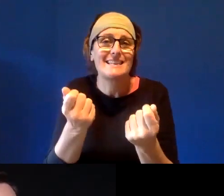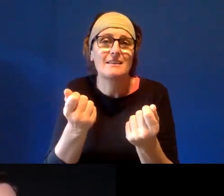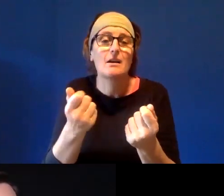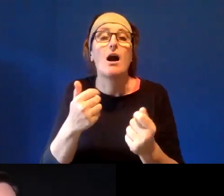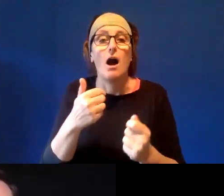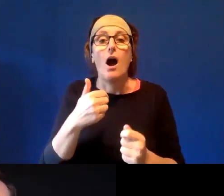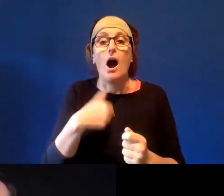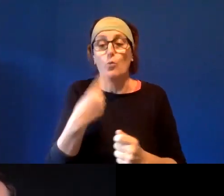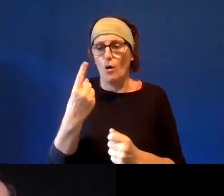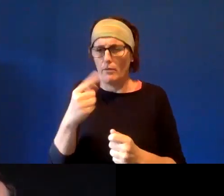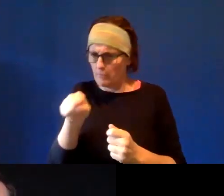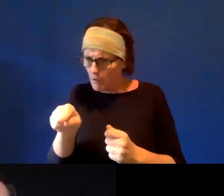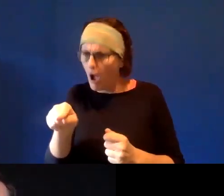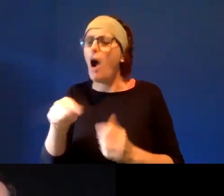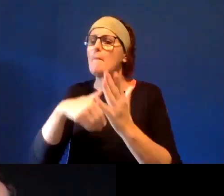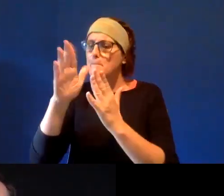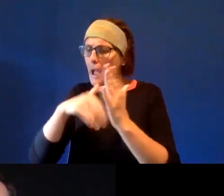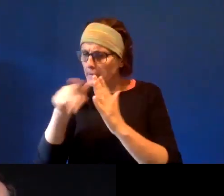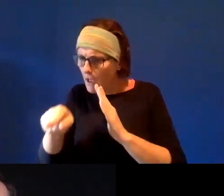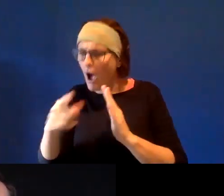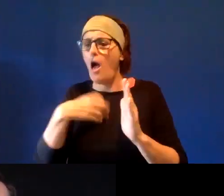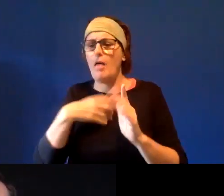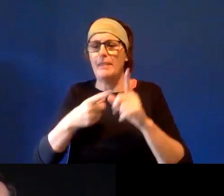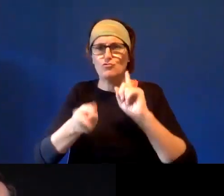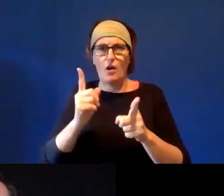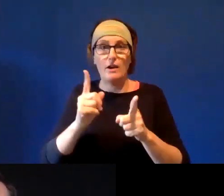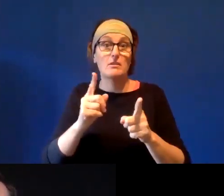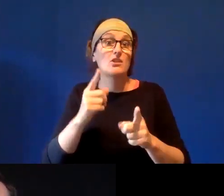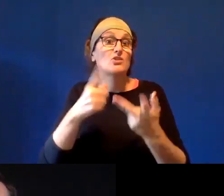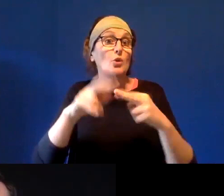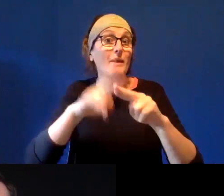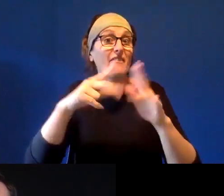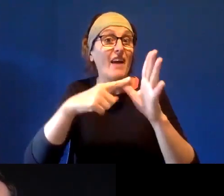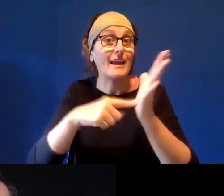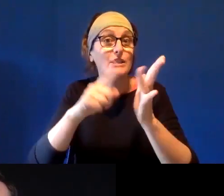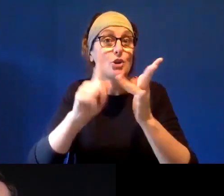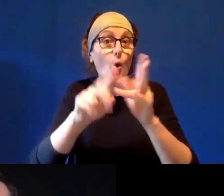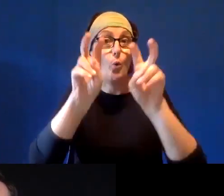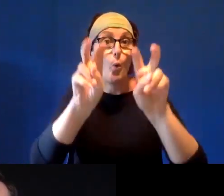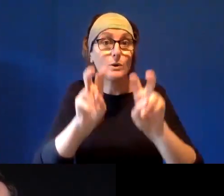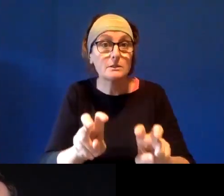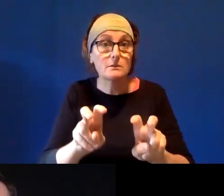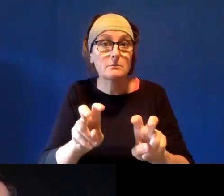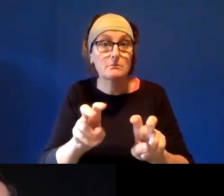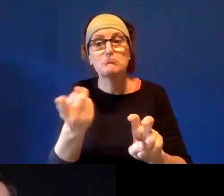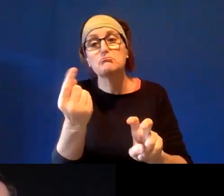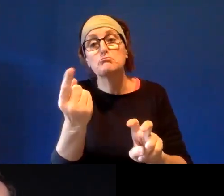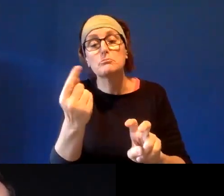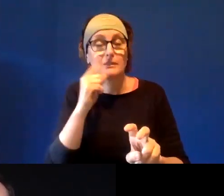on that day and there is a receipt provided for it F you have audited at tax time by the ATO, the whole mechanism sits there.